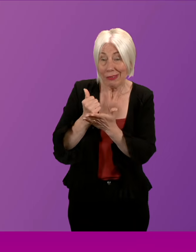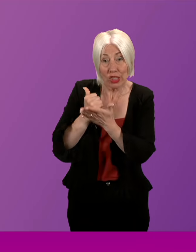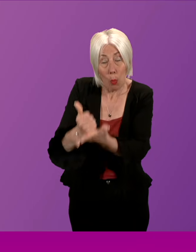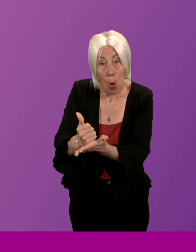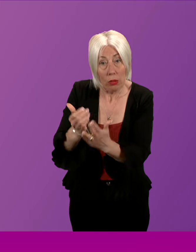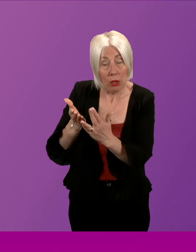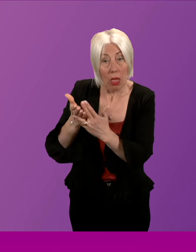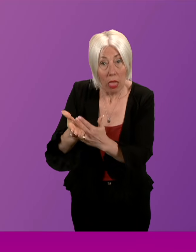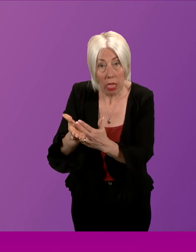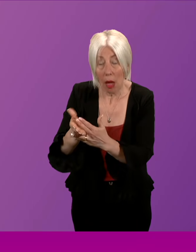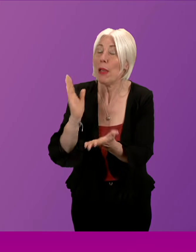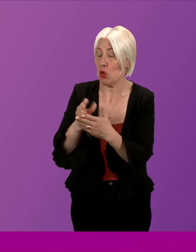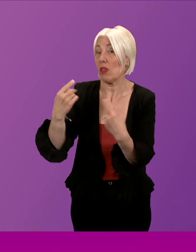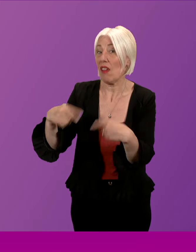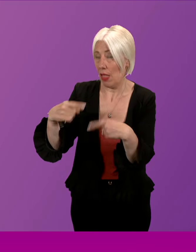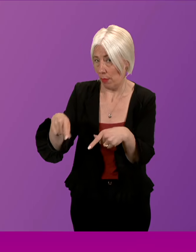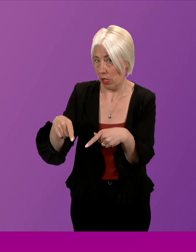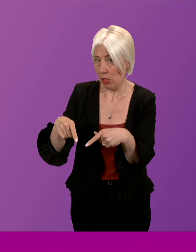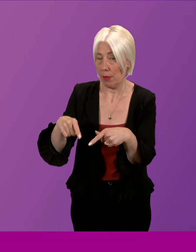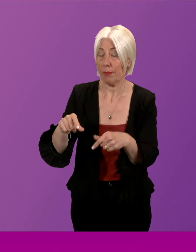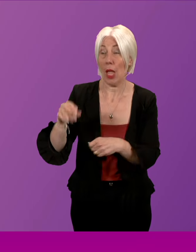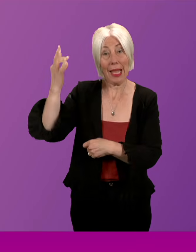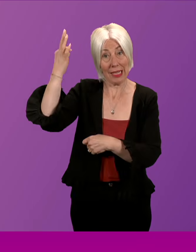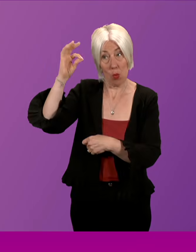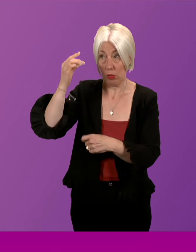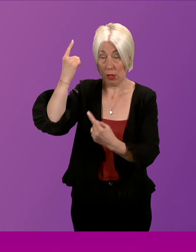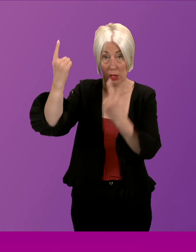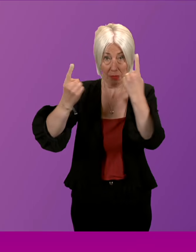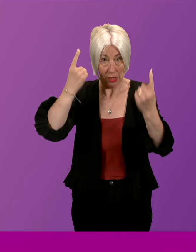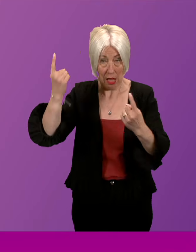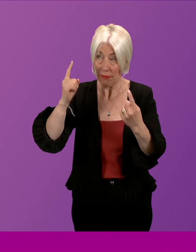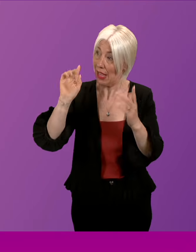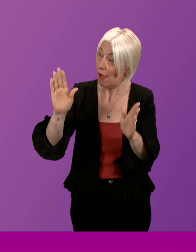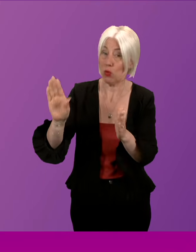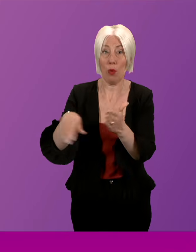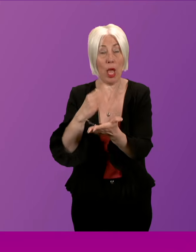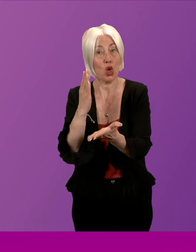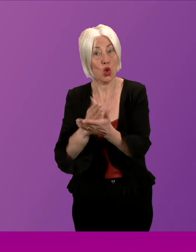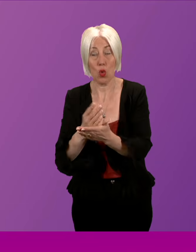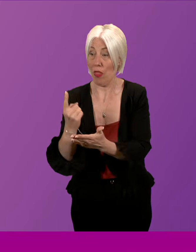available. Part of that will involve local authorities making sure that the individuals